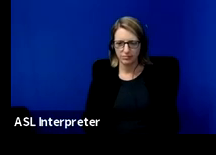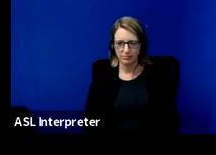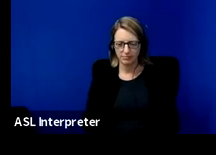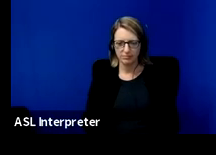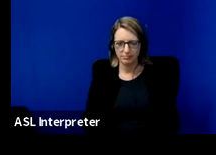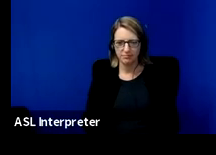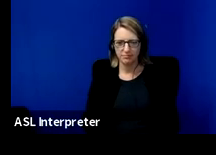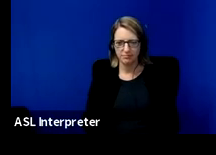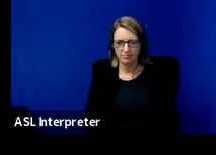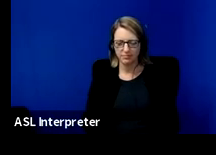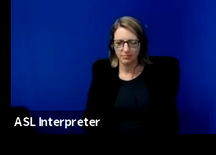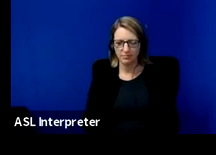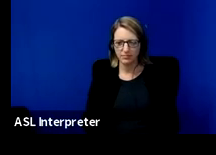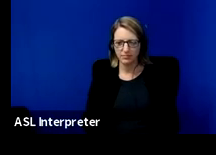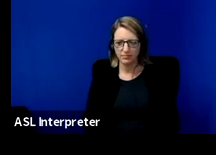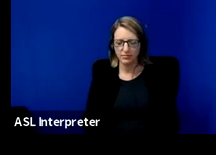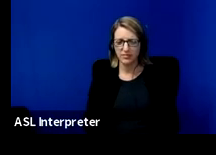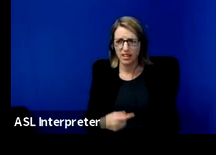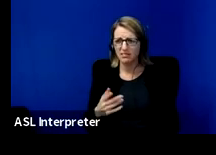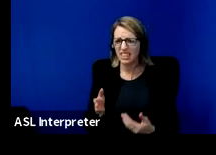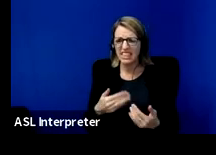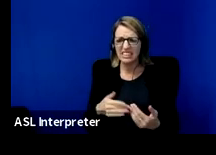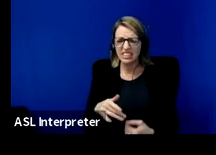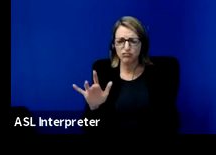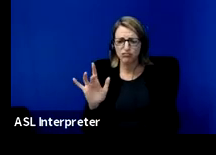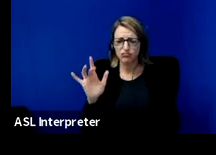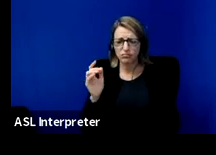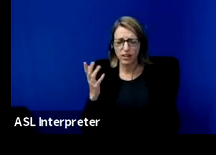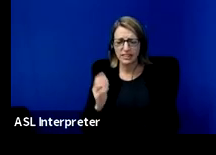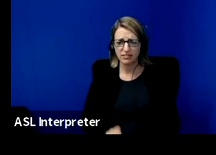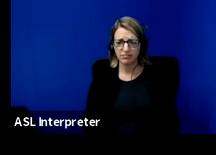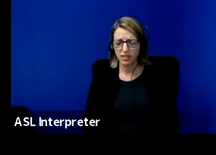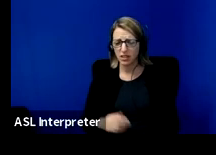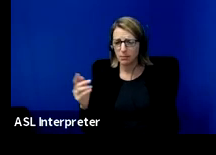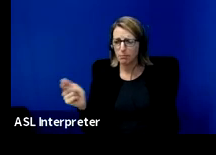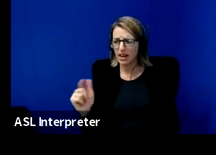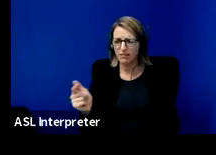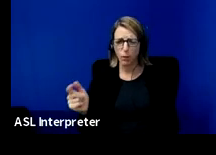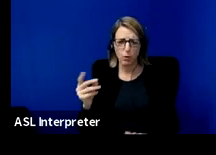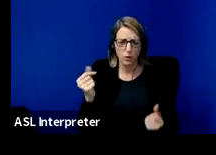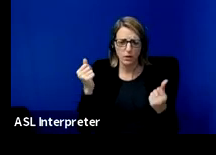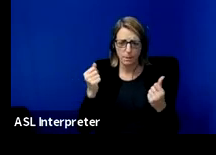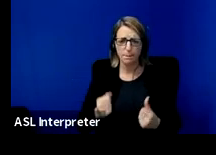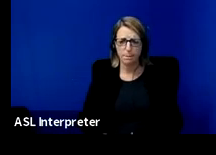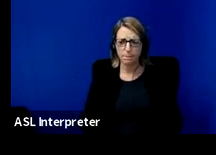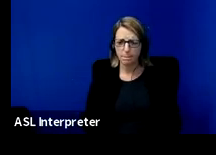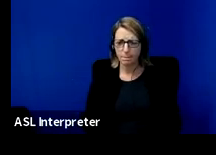ESD 112-- Kristina Wambold: It takes the click of a button for that to happen. So you can go back and forth, very quickly with publishing or unpublished